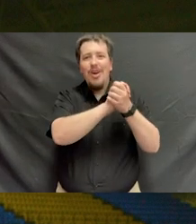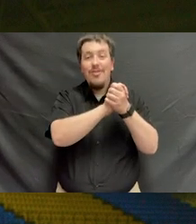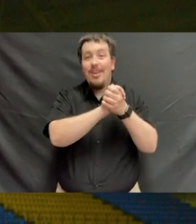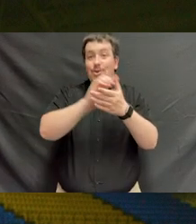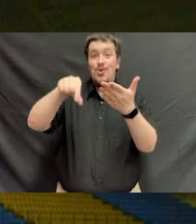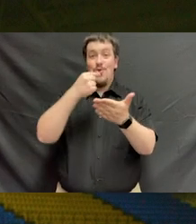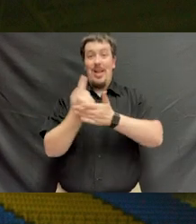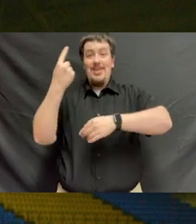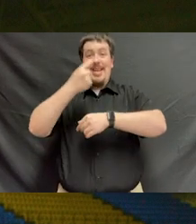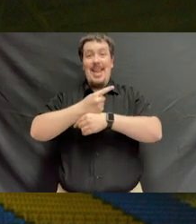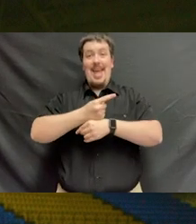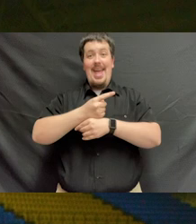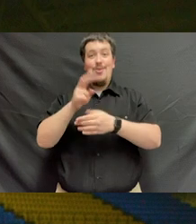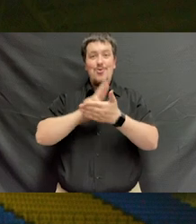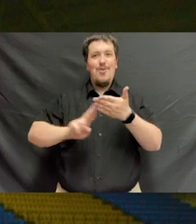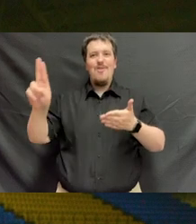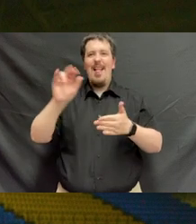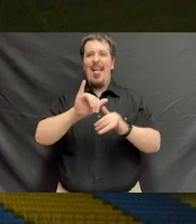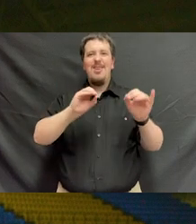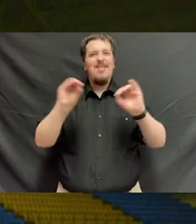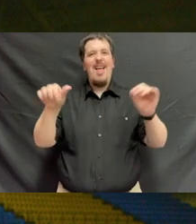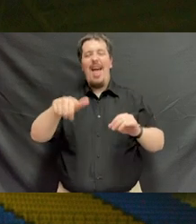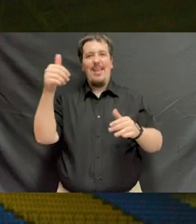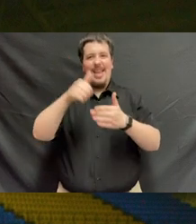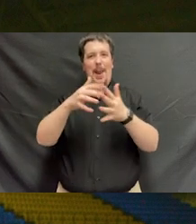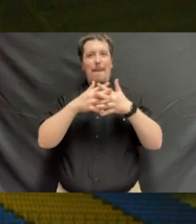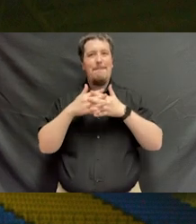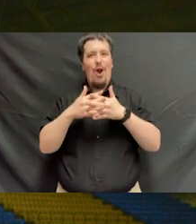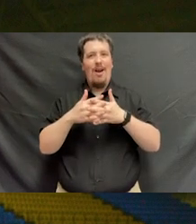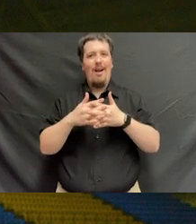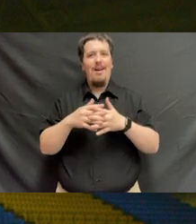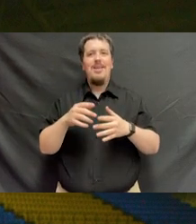Commencement Day at a university is like no other event in America,